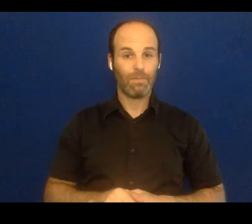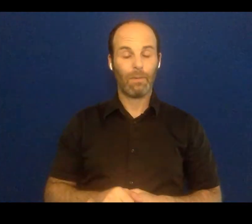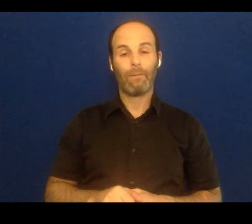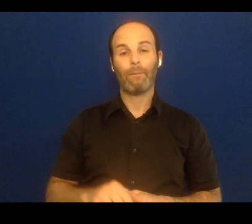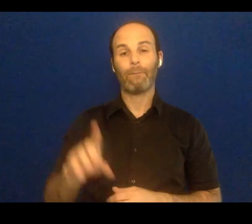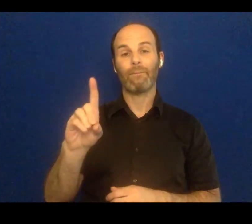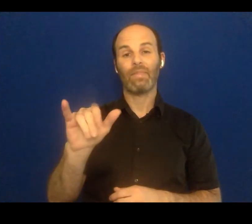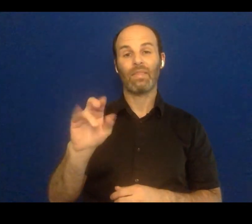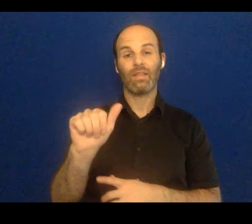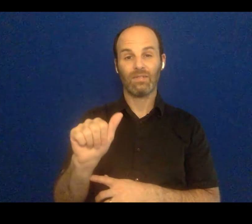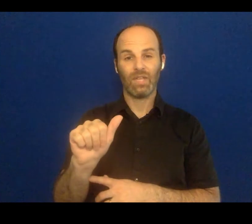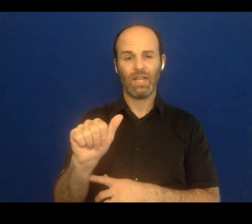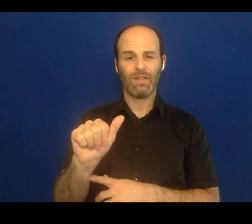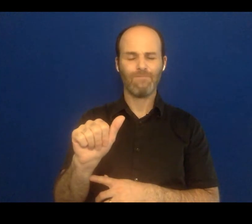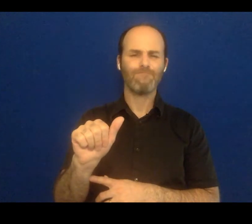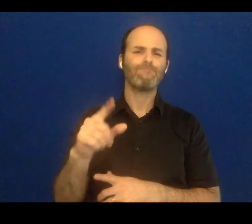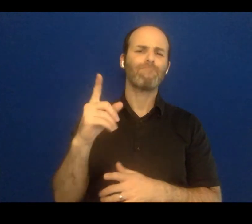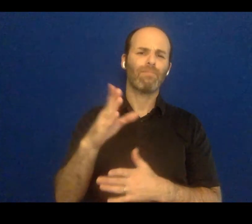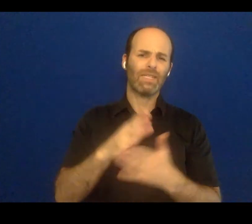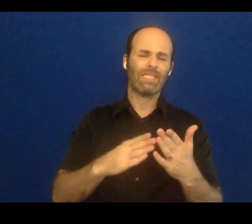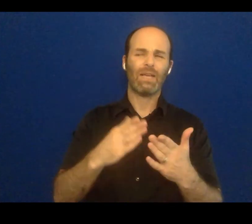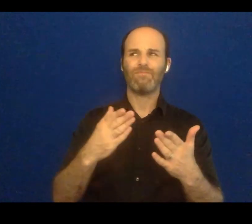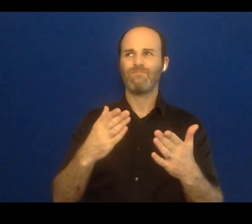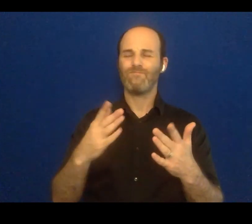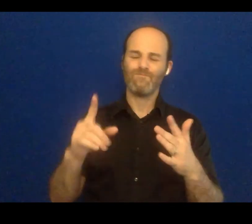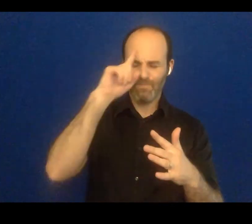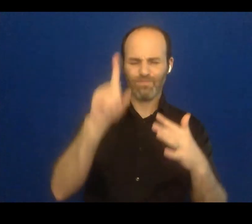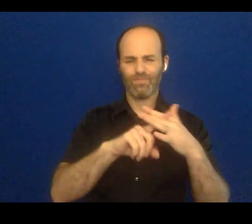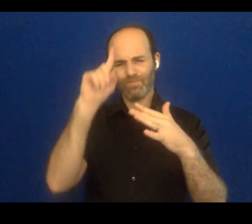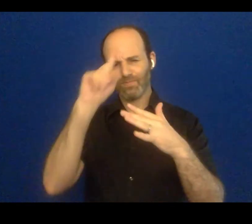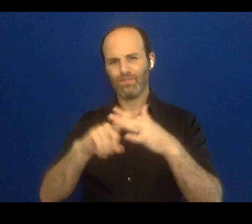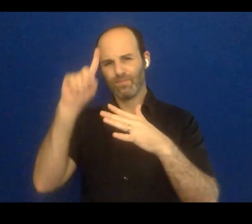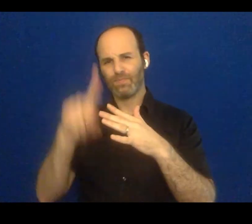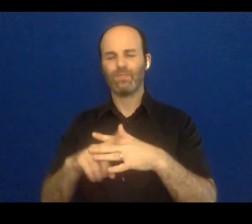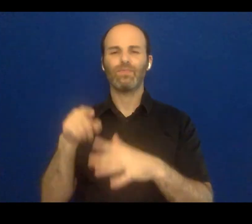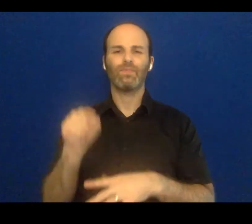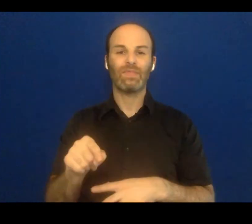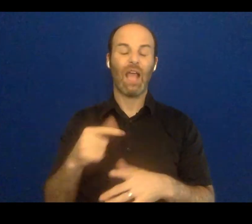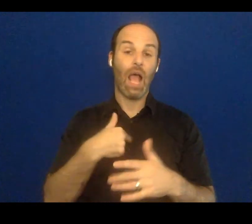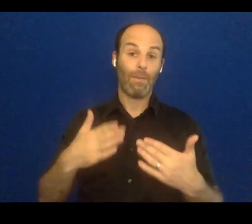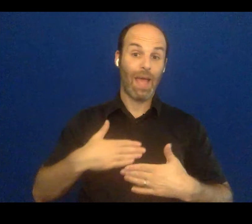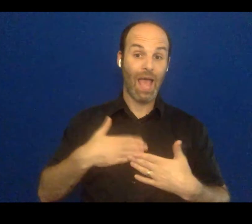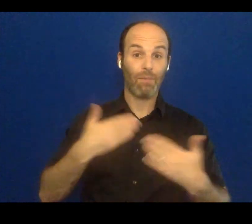SO SOME OF THE THINGS THAT I AM THINKING ABOUT I'M SO GLAD